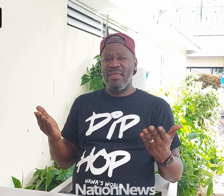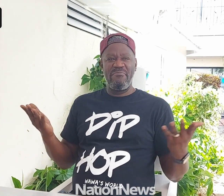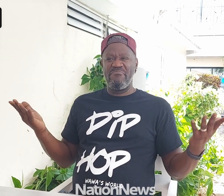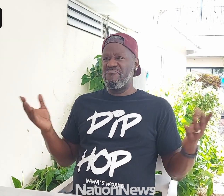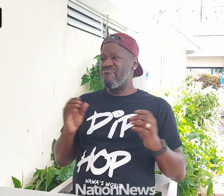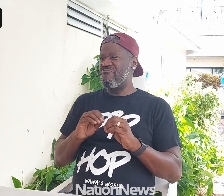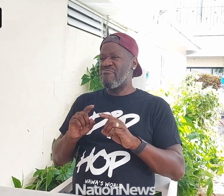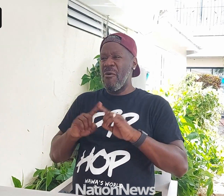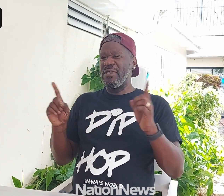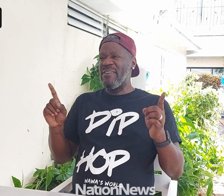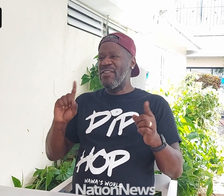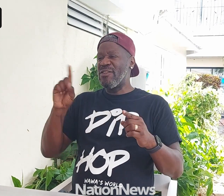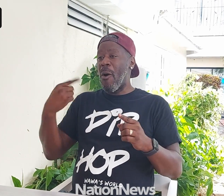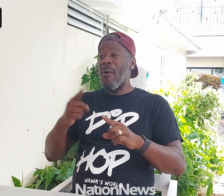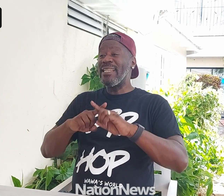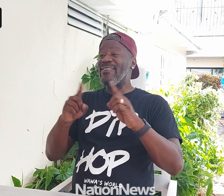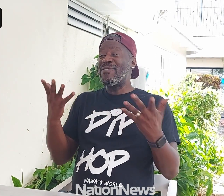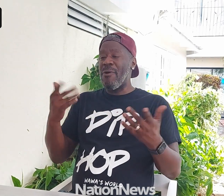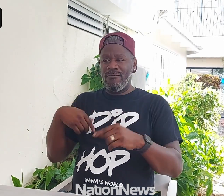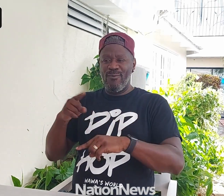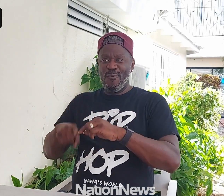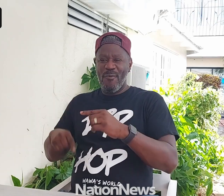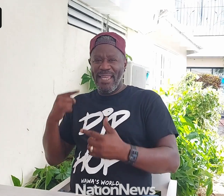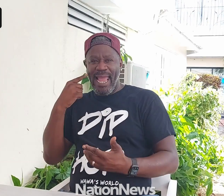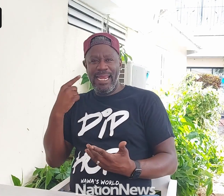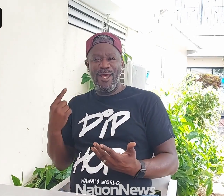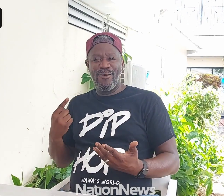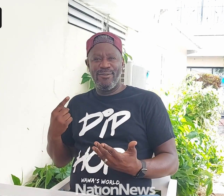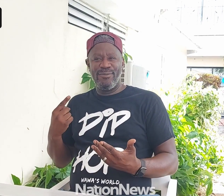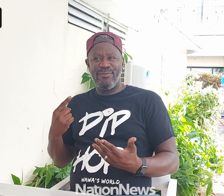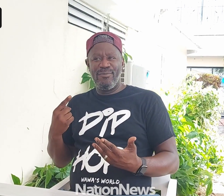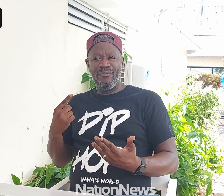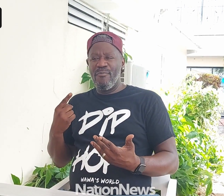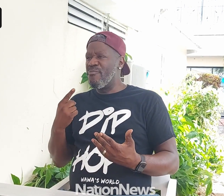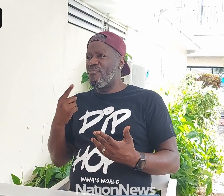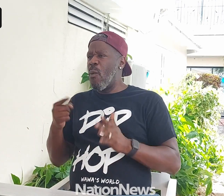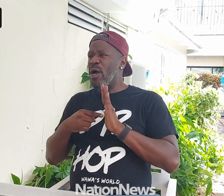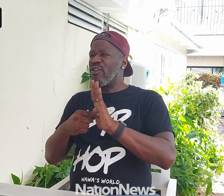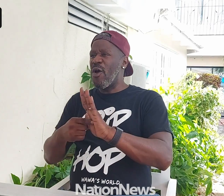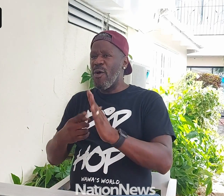hear people are the same we want the same access the only difference is that we can't hear we just